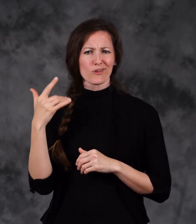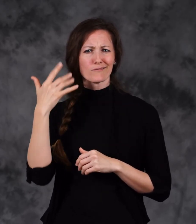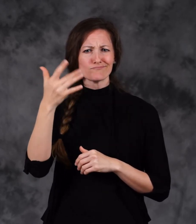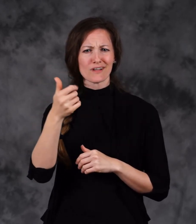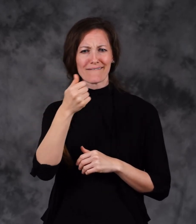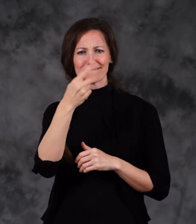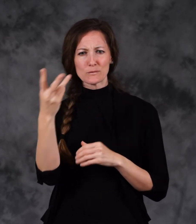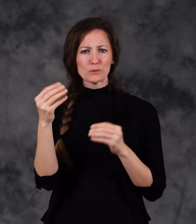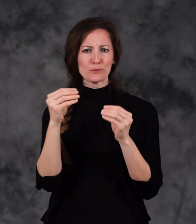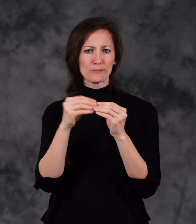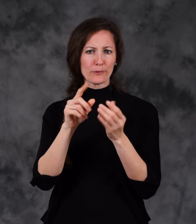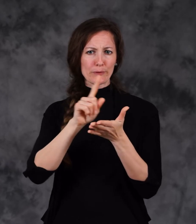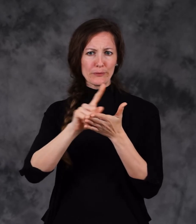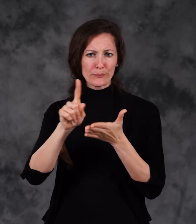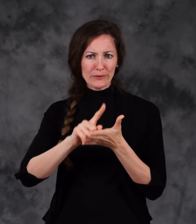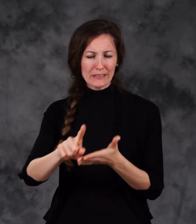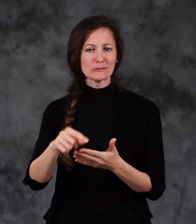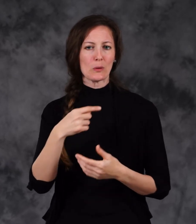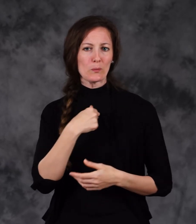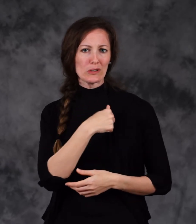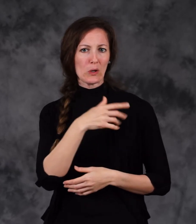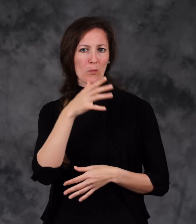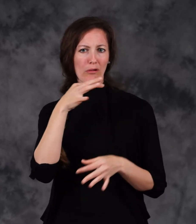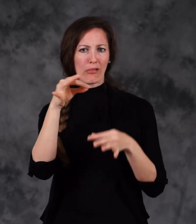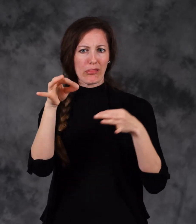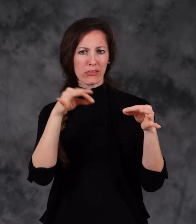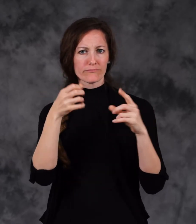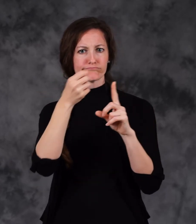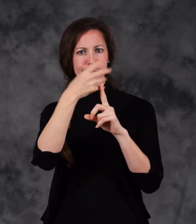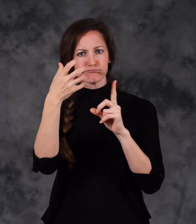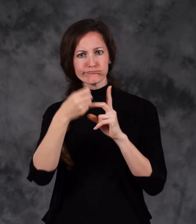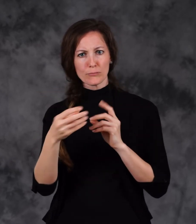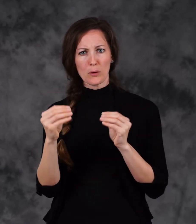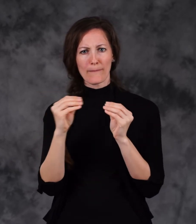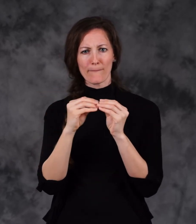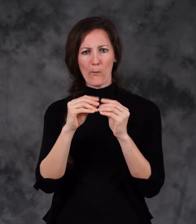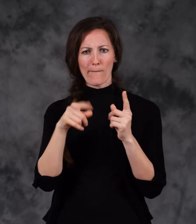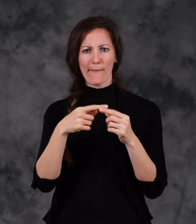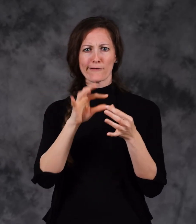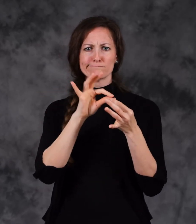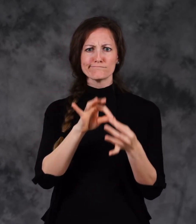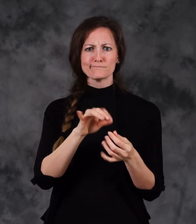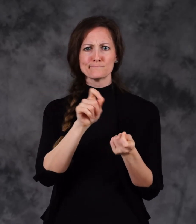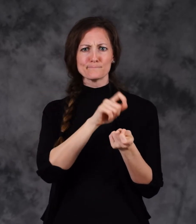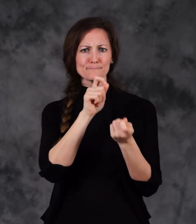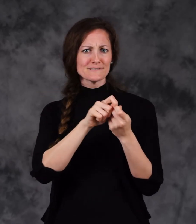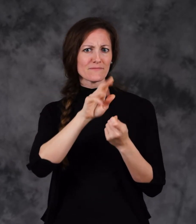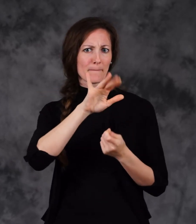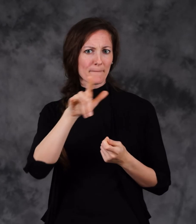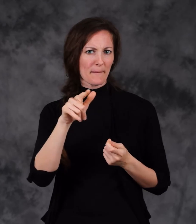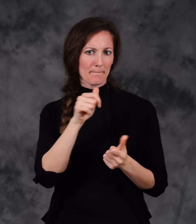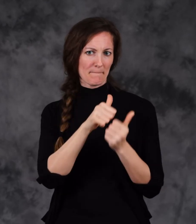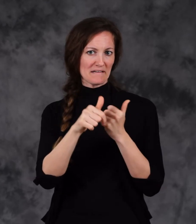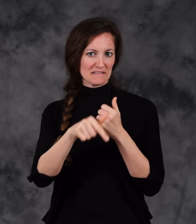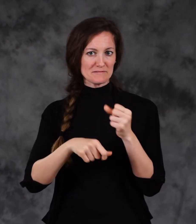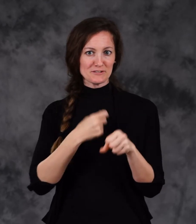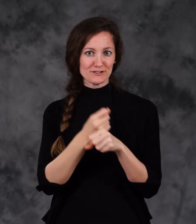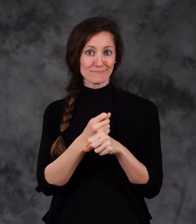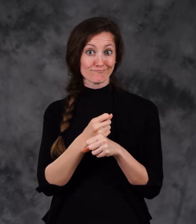Over the next few weeks, we will provide more detailed information about several of the bills that passed this year.